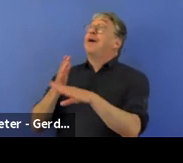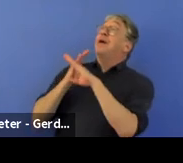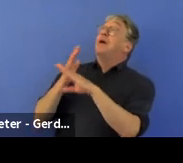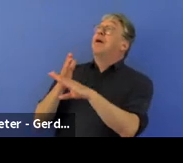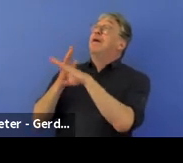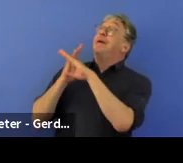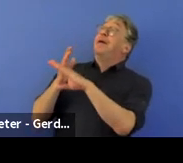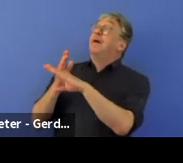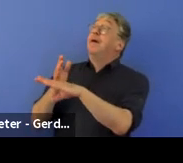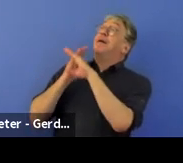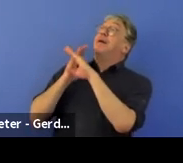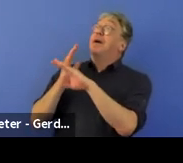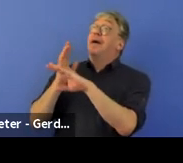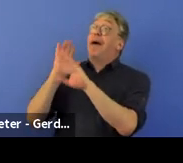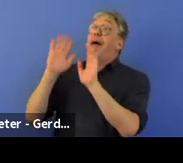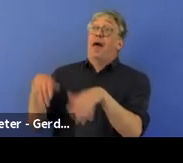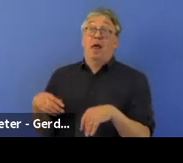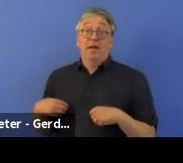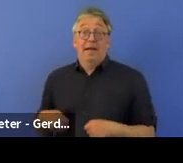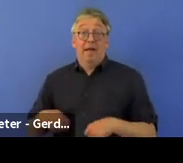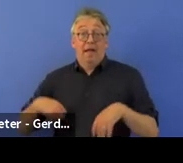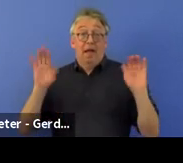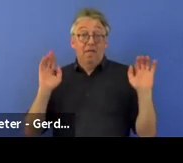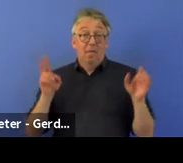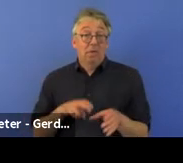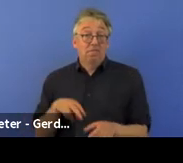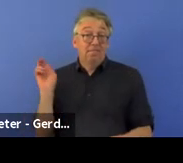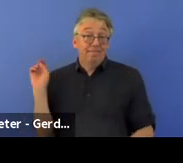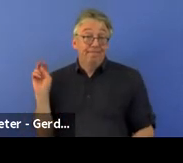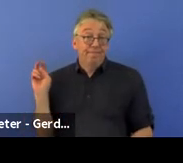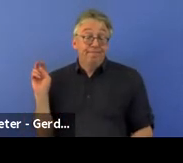their education. And now they face an uncertain